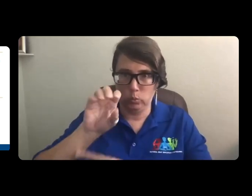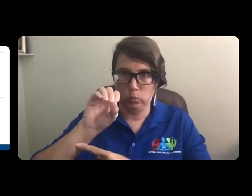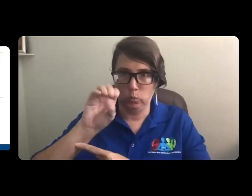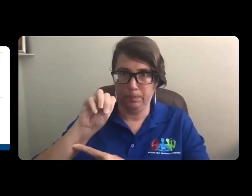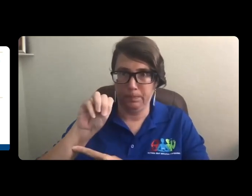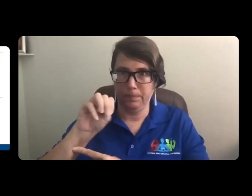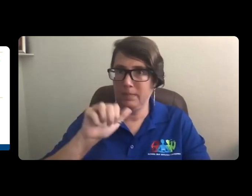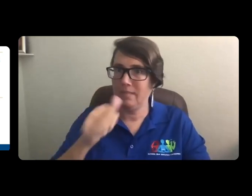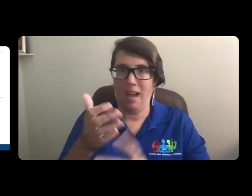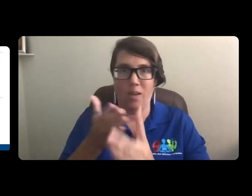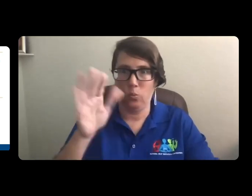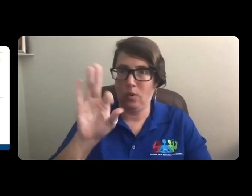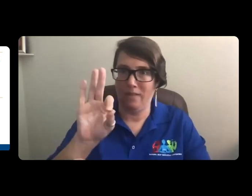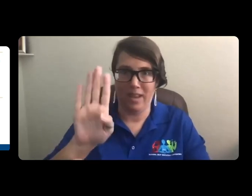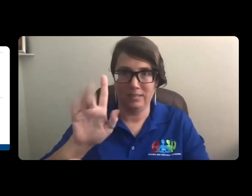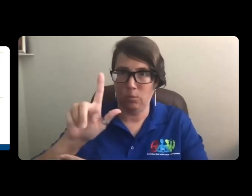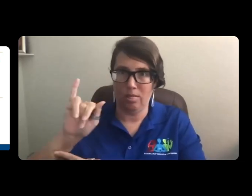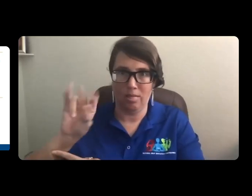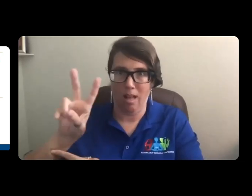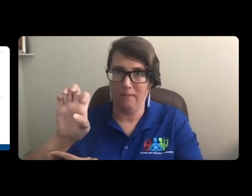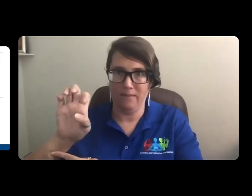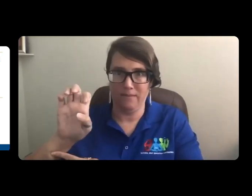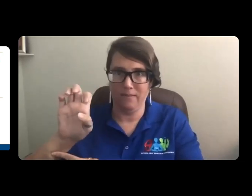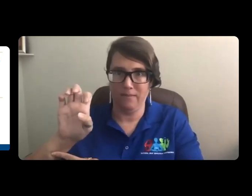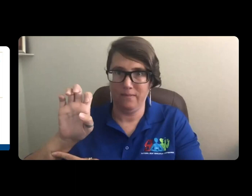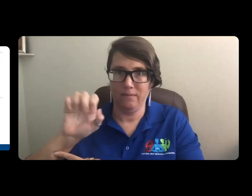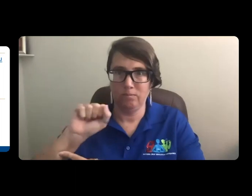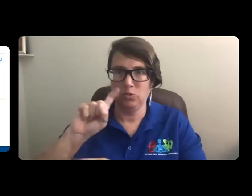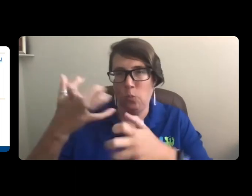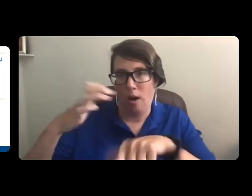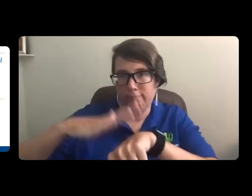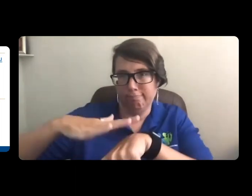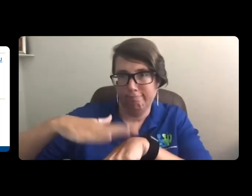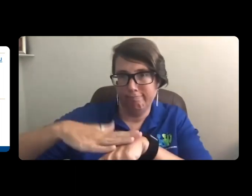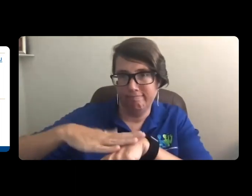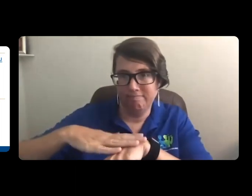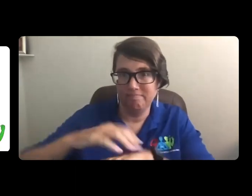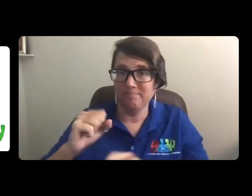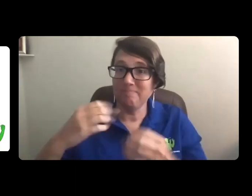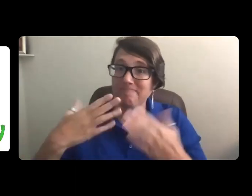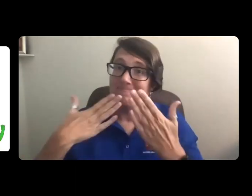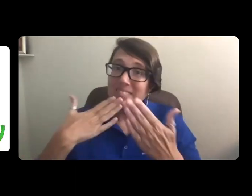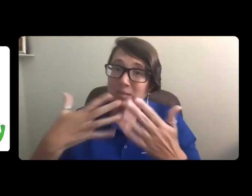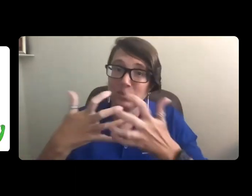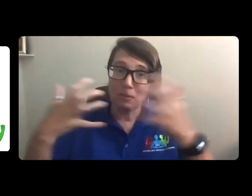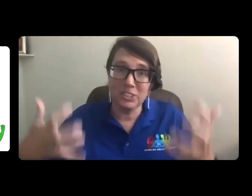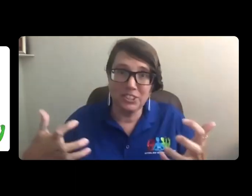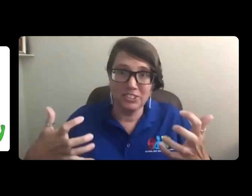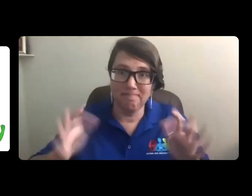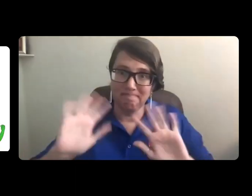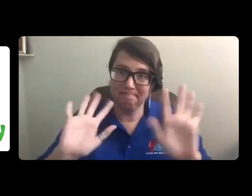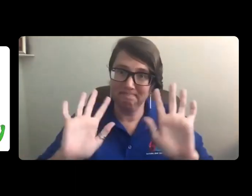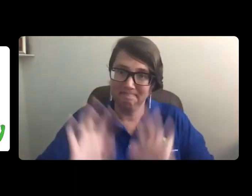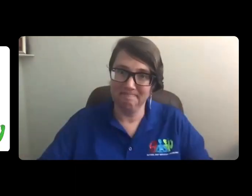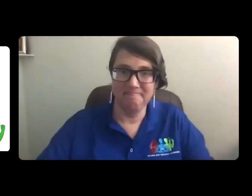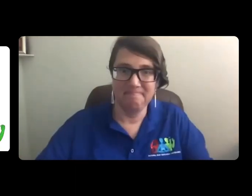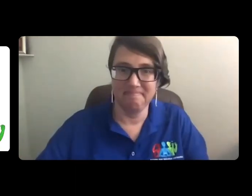But let me be very clear that the Q&A is only accessible to those who are joining us via Zoom. So just a heads up to our audience members.